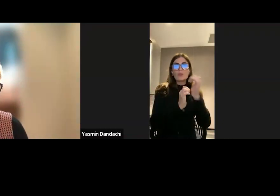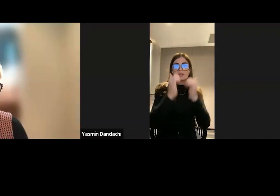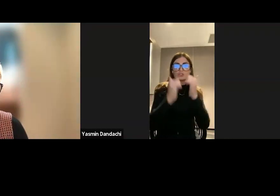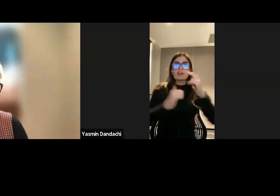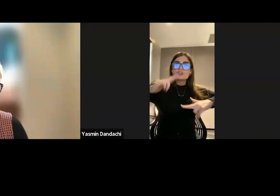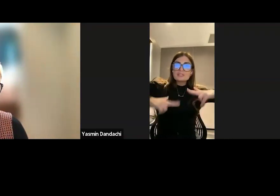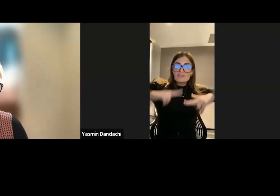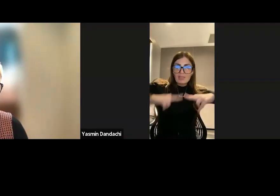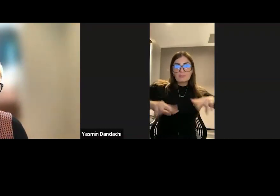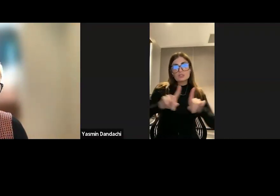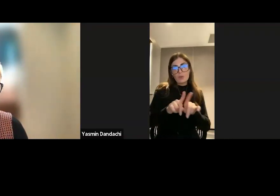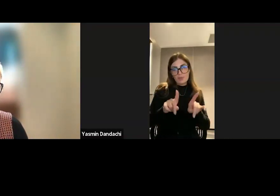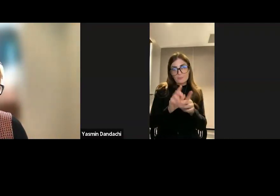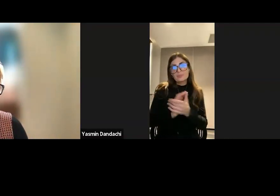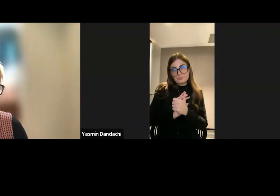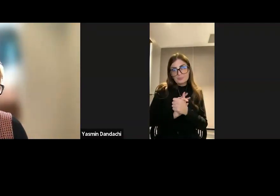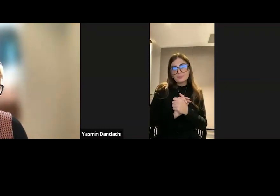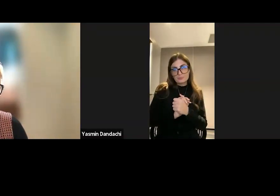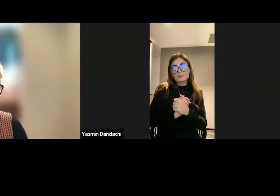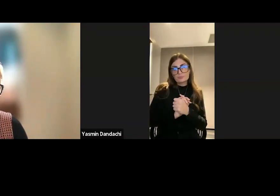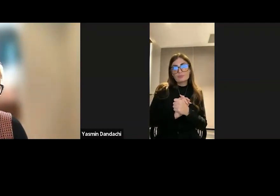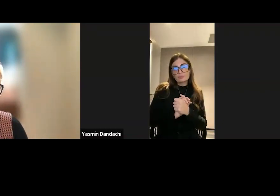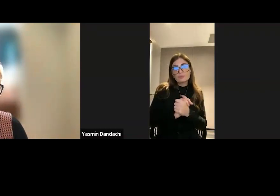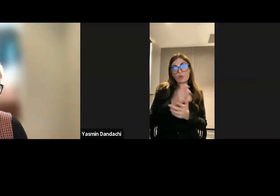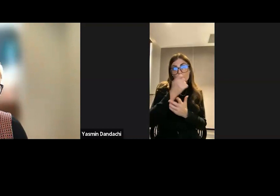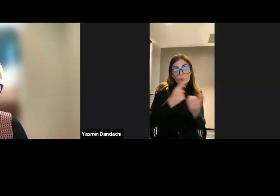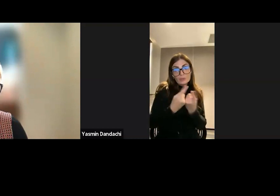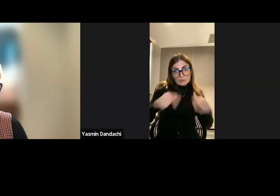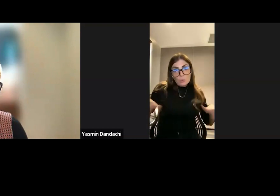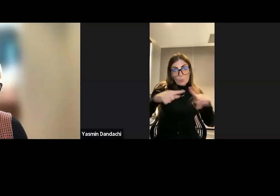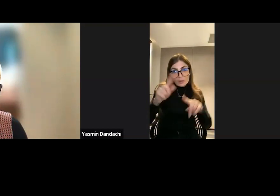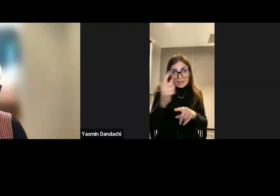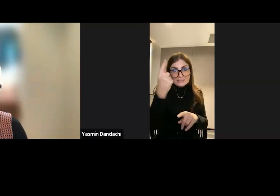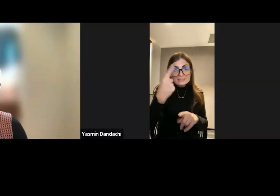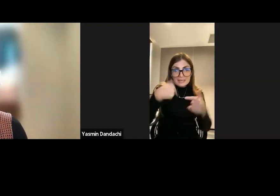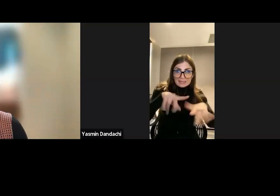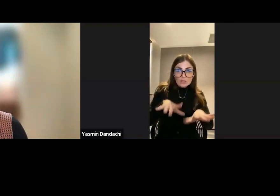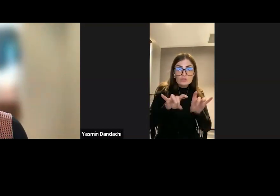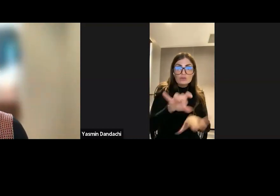And there are features of what we understand as governance in Australia that are really similar to governance